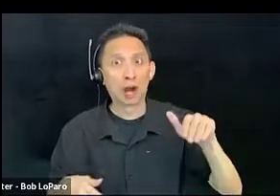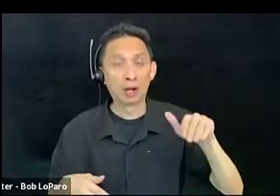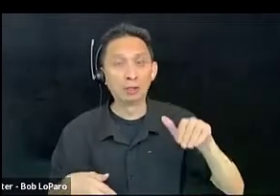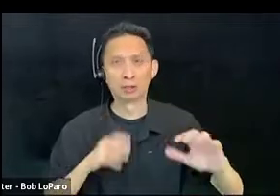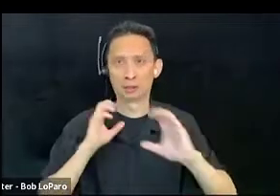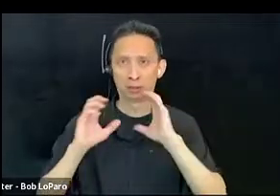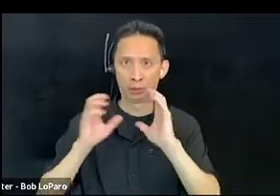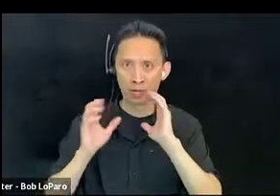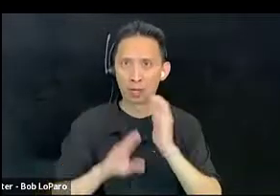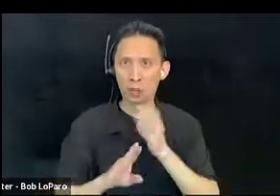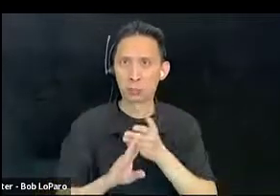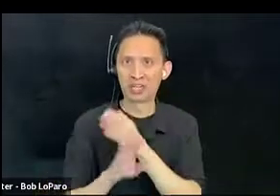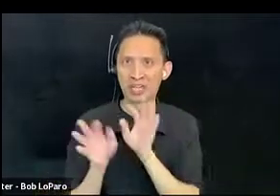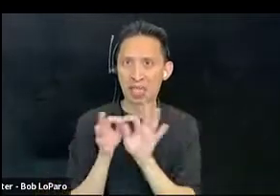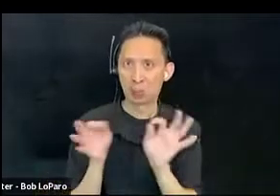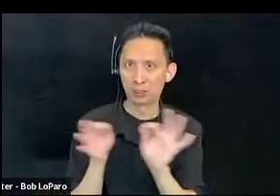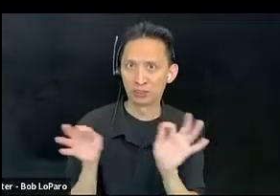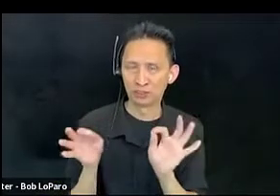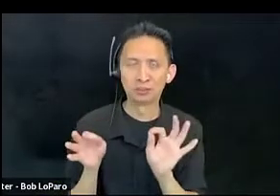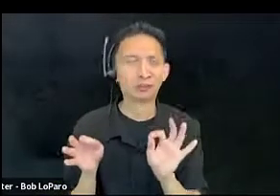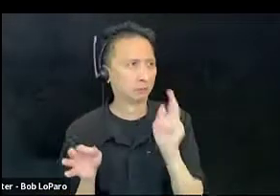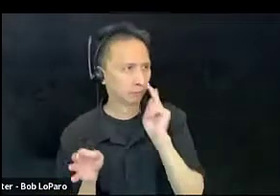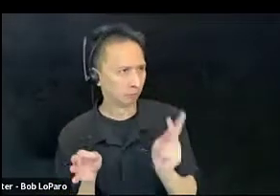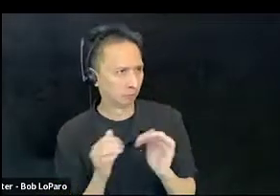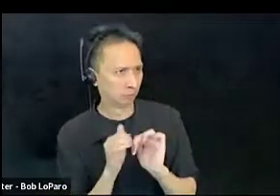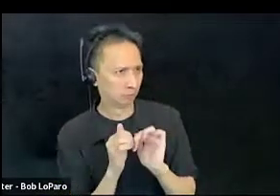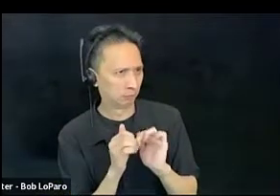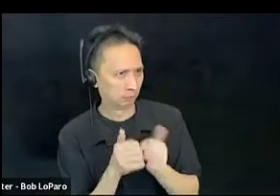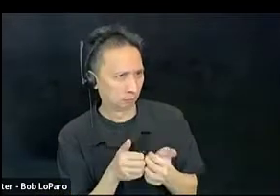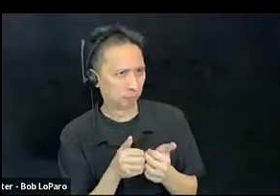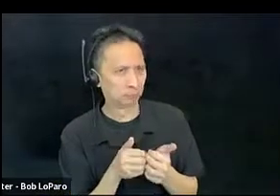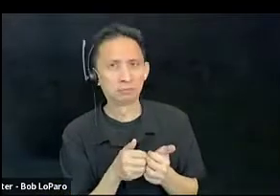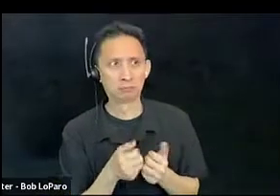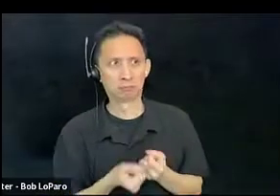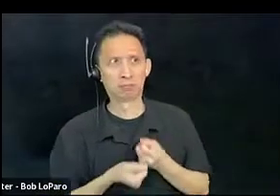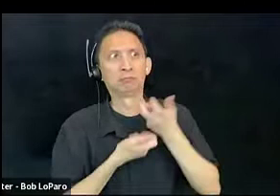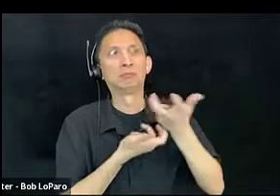to assess where they're currently at expressively and sort of a starting point